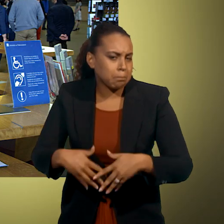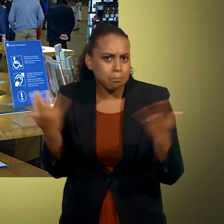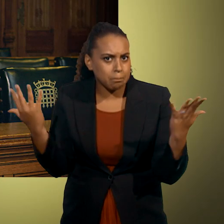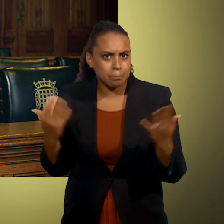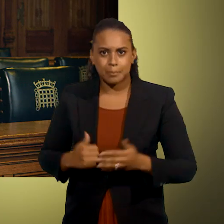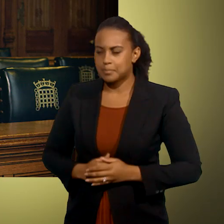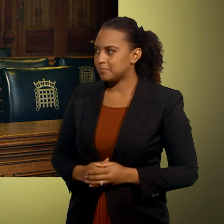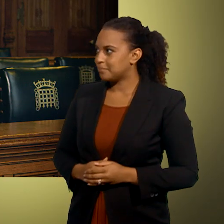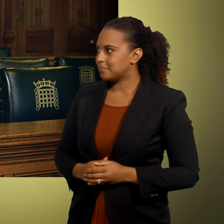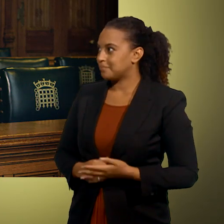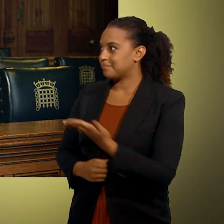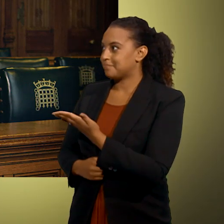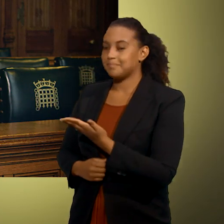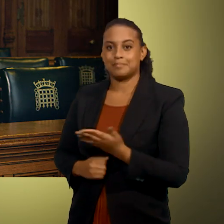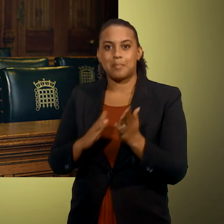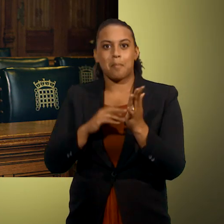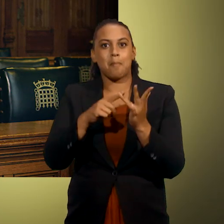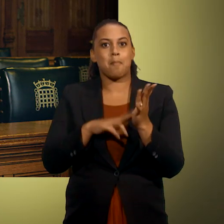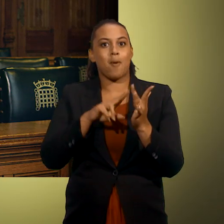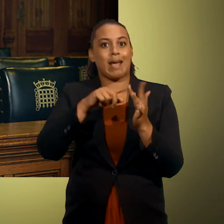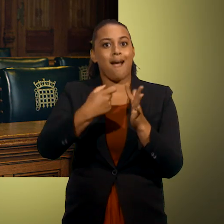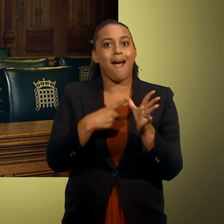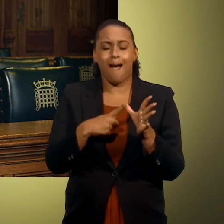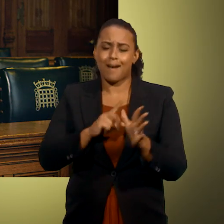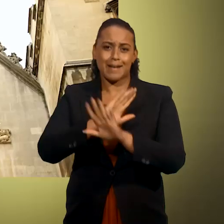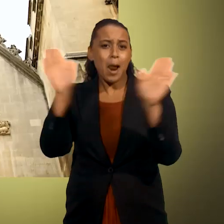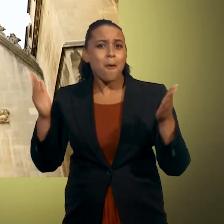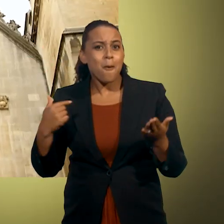Hello, my name is Monika and I'm a Visitor Assistant.